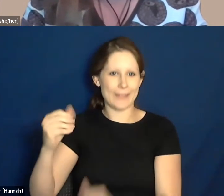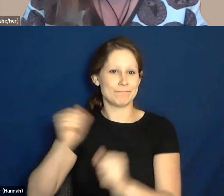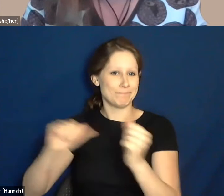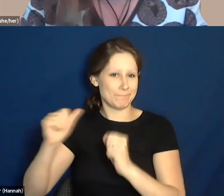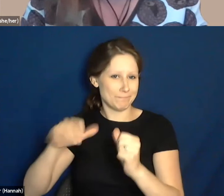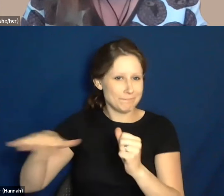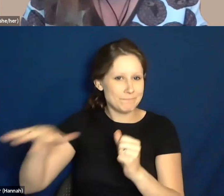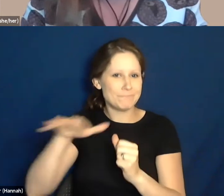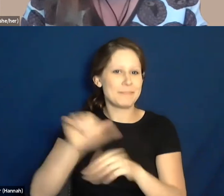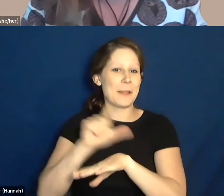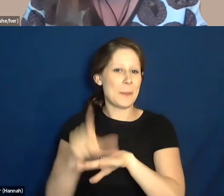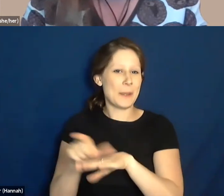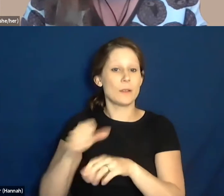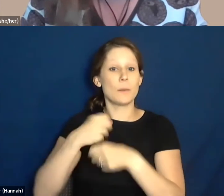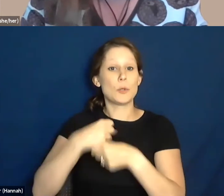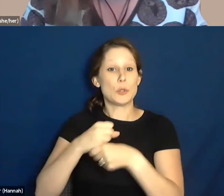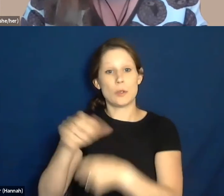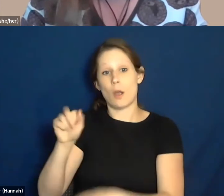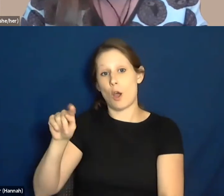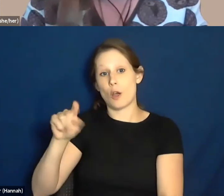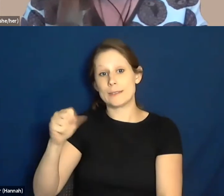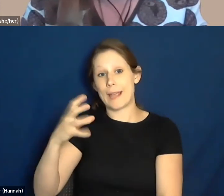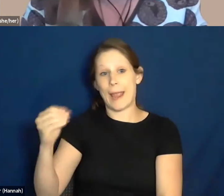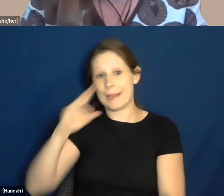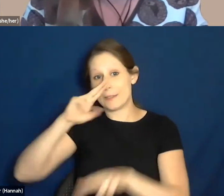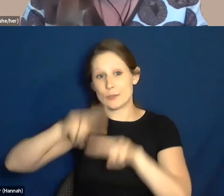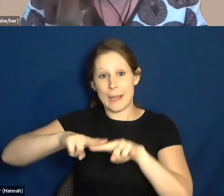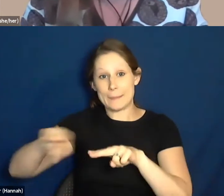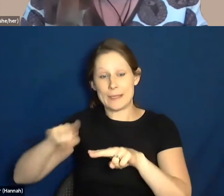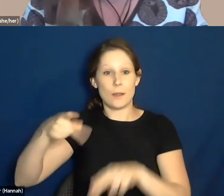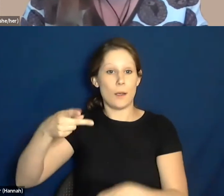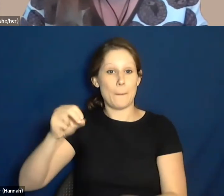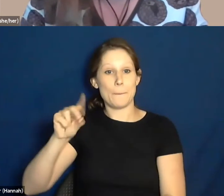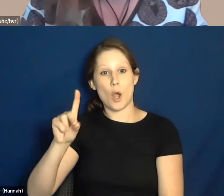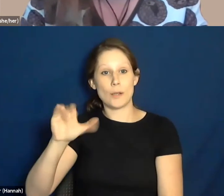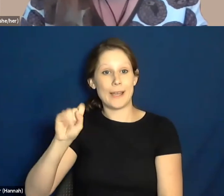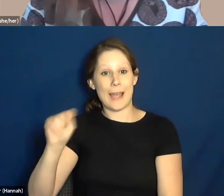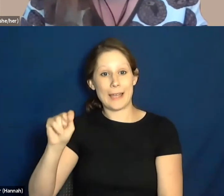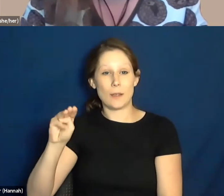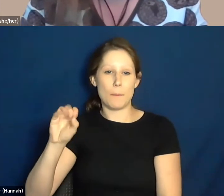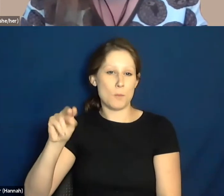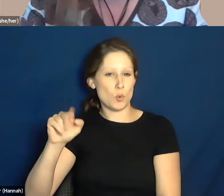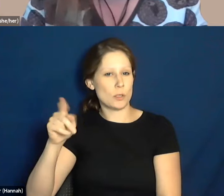of the arts and entertainment podcast, Moonstone connections. She's the founder of the St. Louis